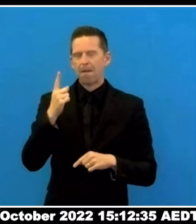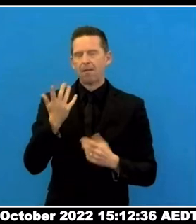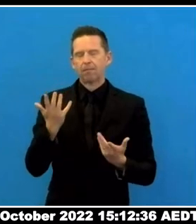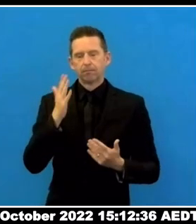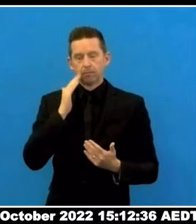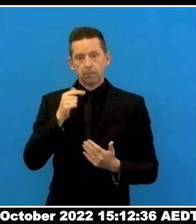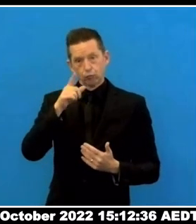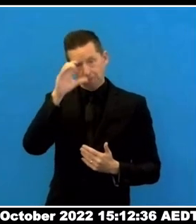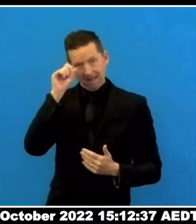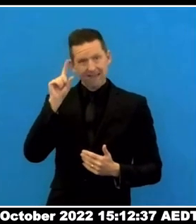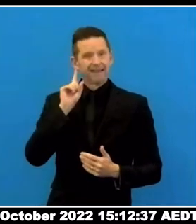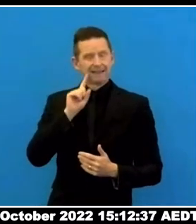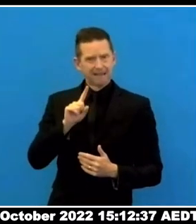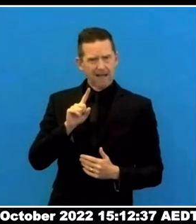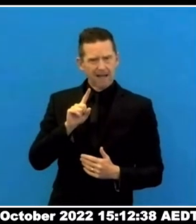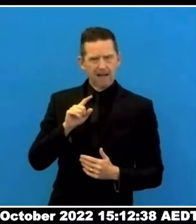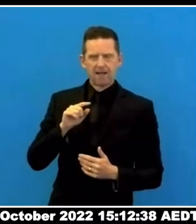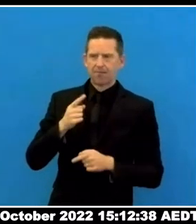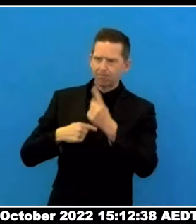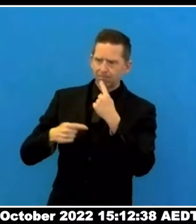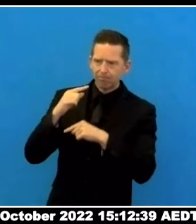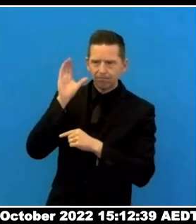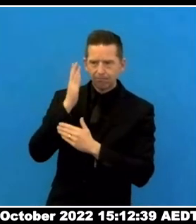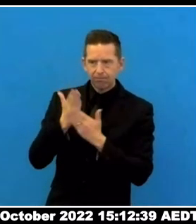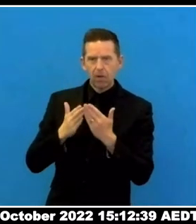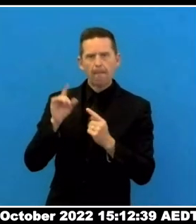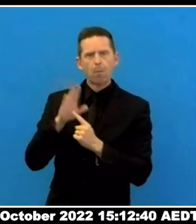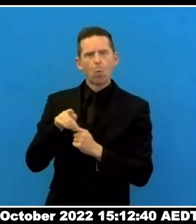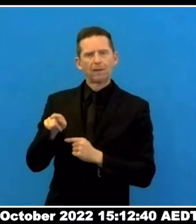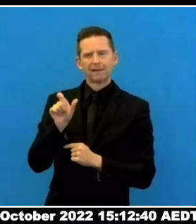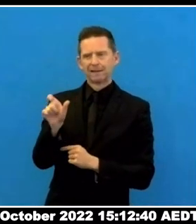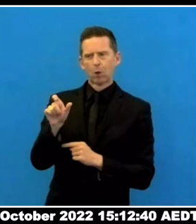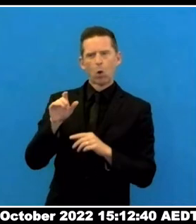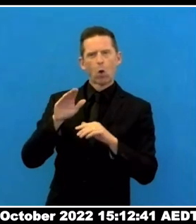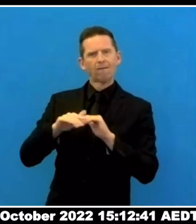that we heard about the importance of community and community leaders.